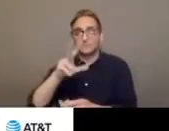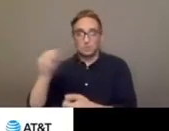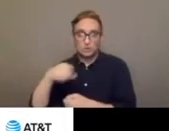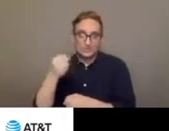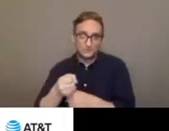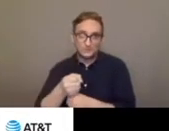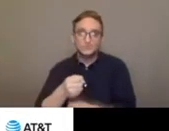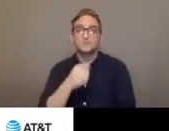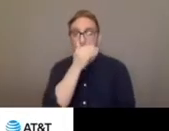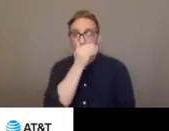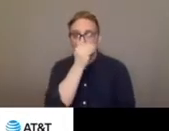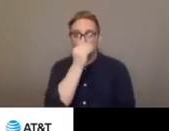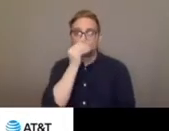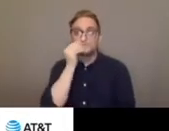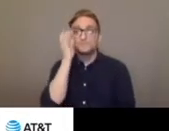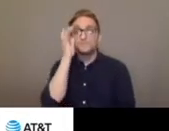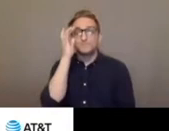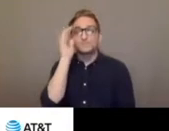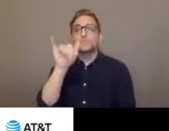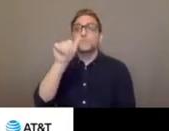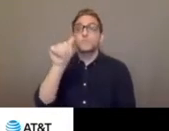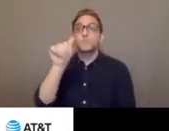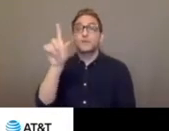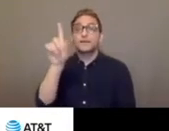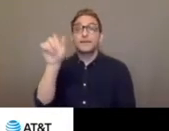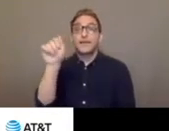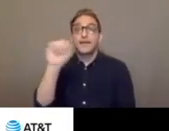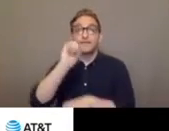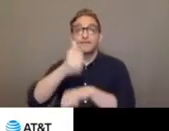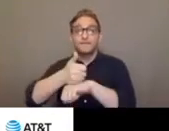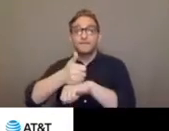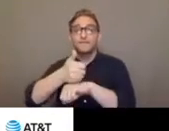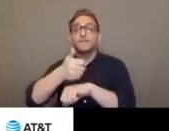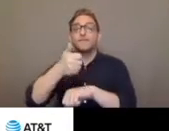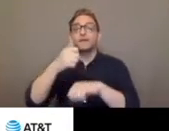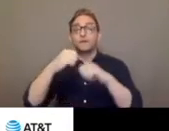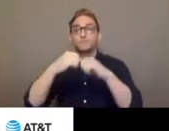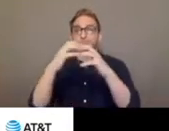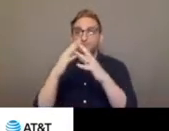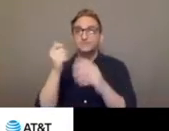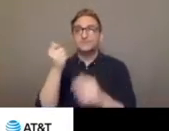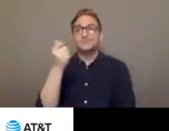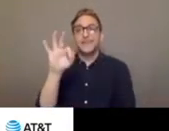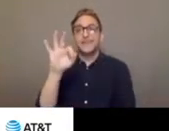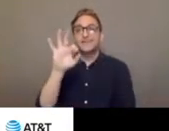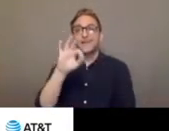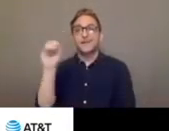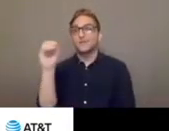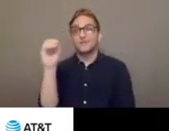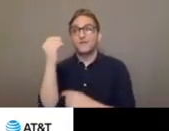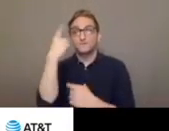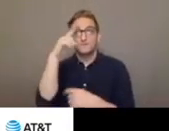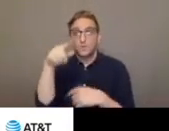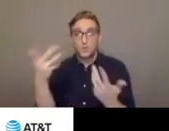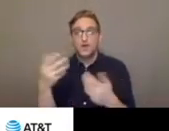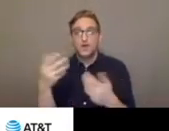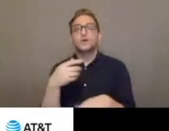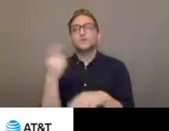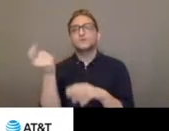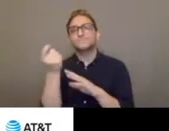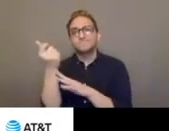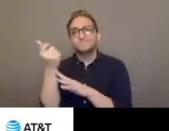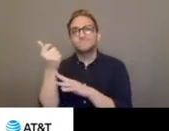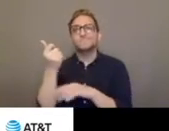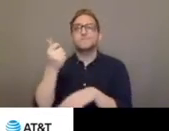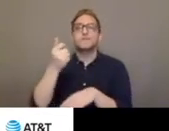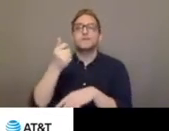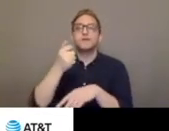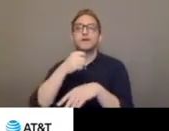So the ADA was enacted in 1990 to eliminate discrimination against individuals with disabilities